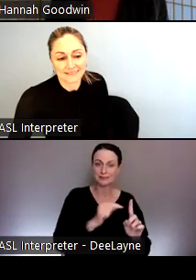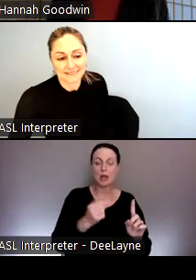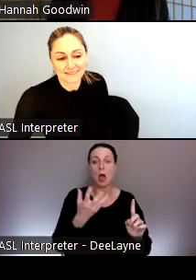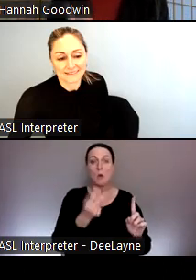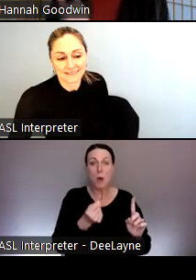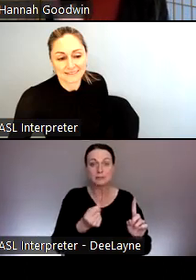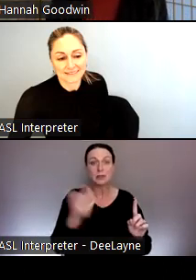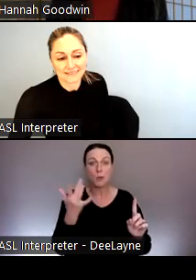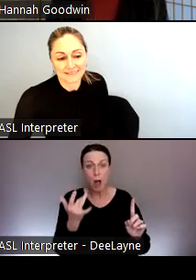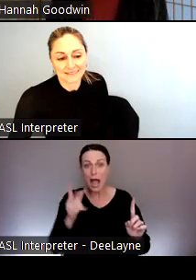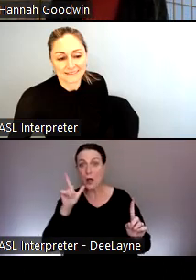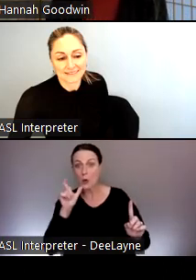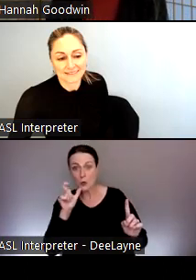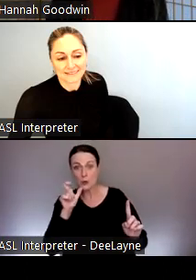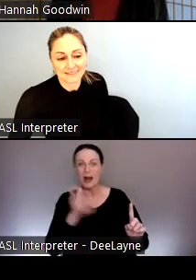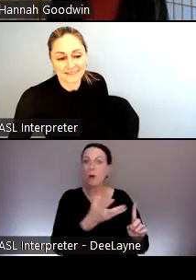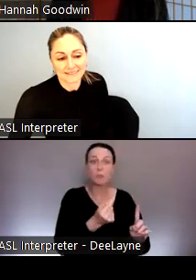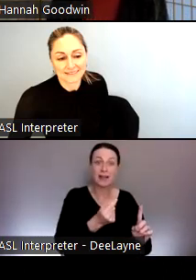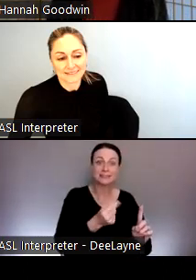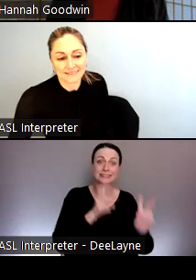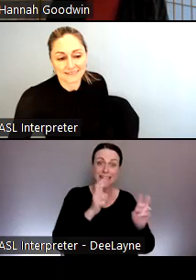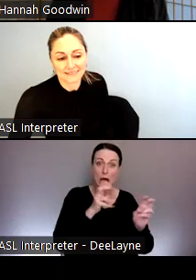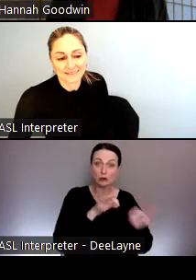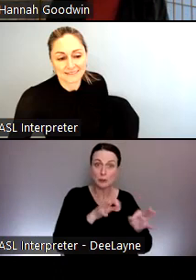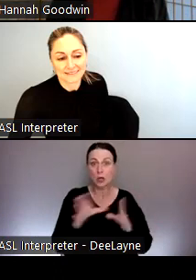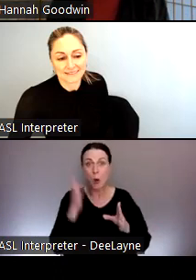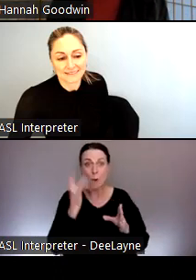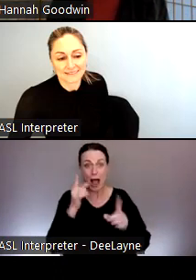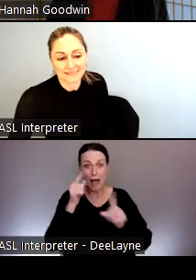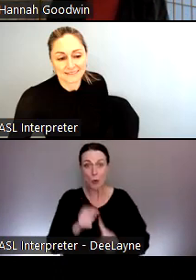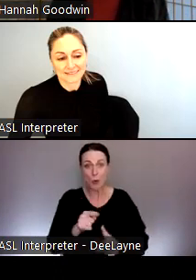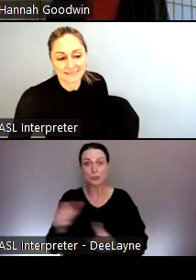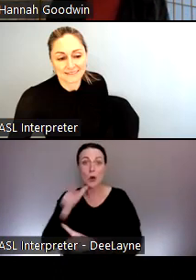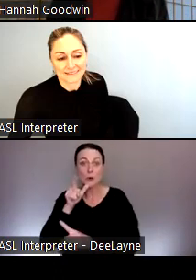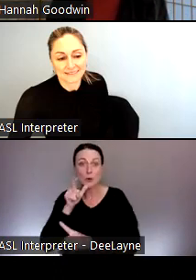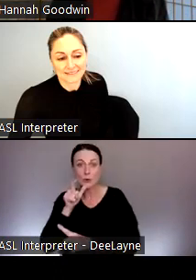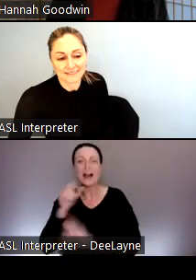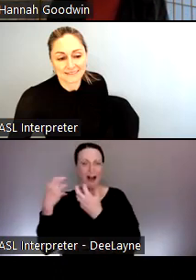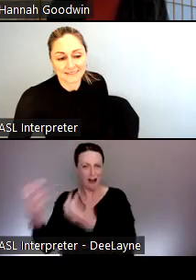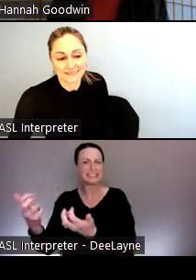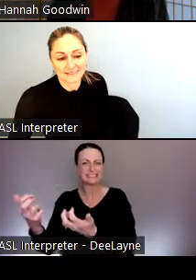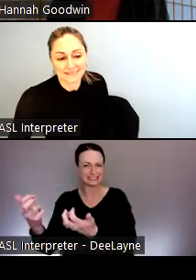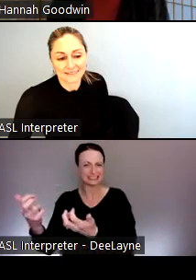What is your title and description. Why are your goals. Who is the audience you want to reach.